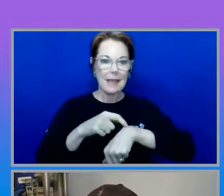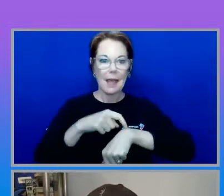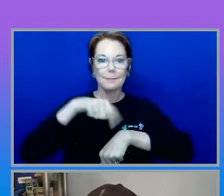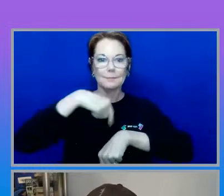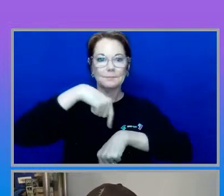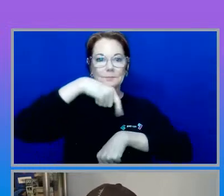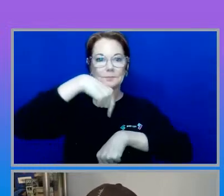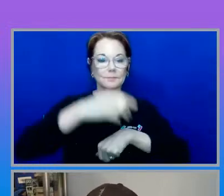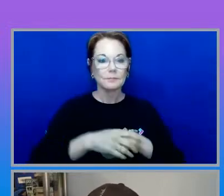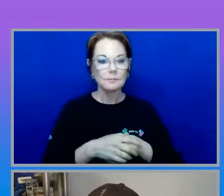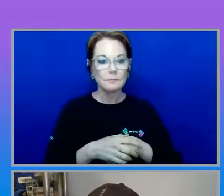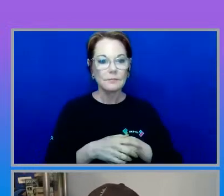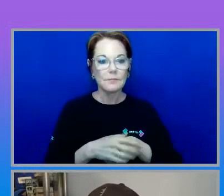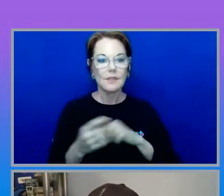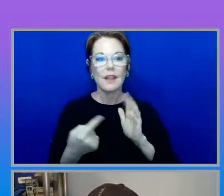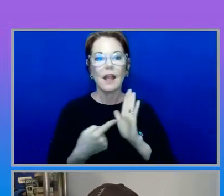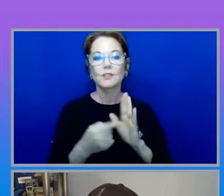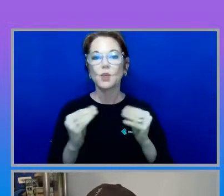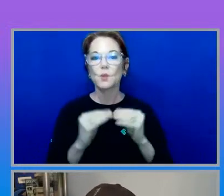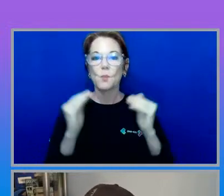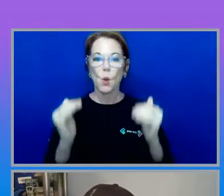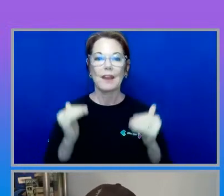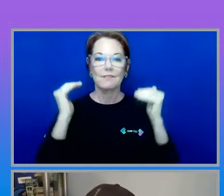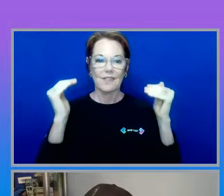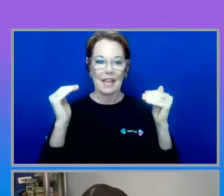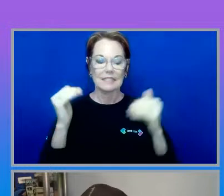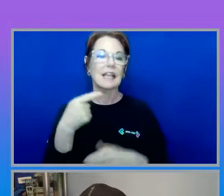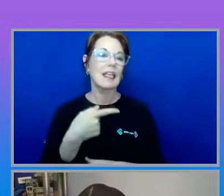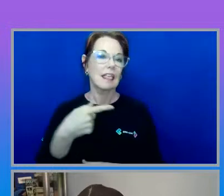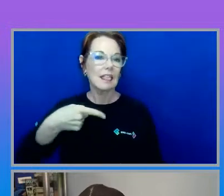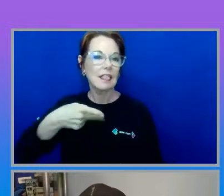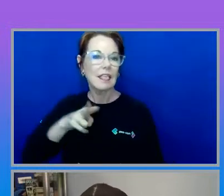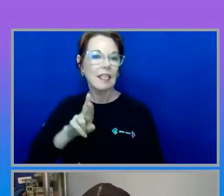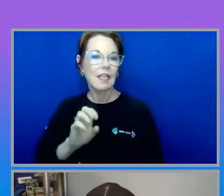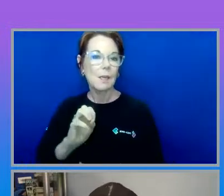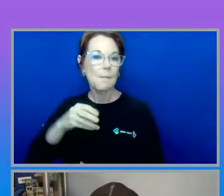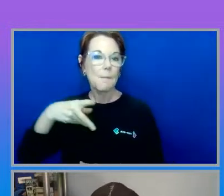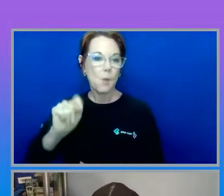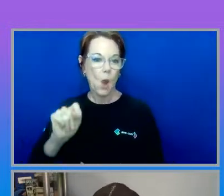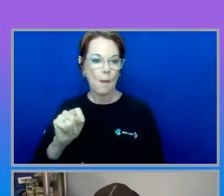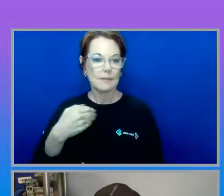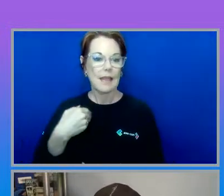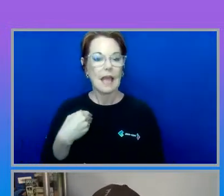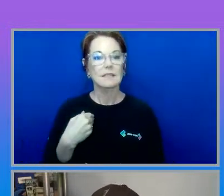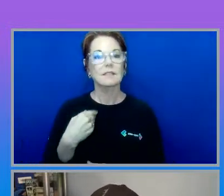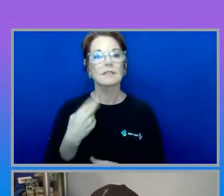low on time here. I'll show you this more advanced example. This is a prompt which also has a